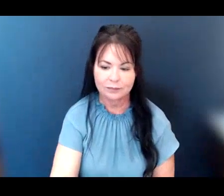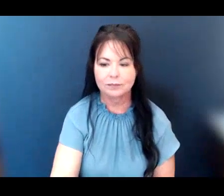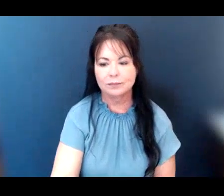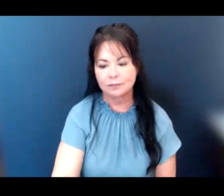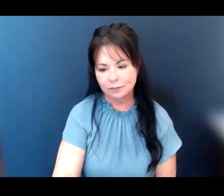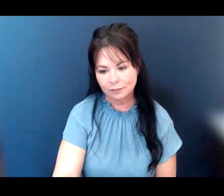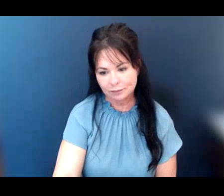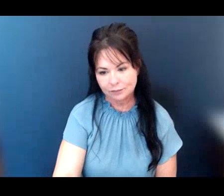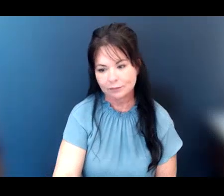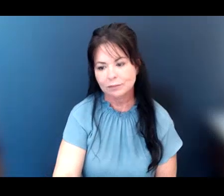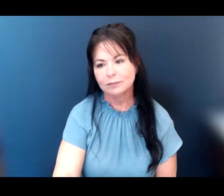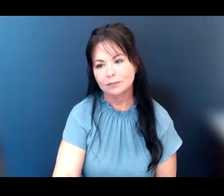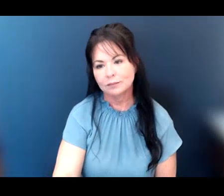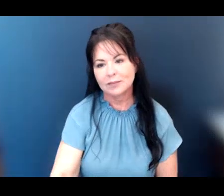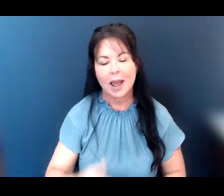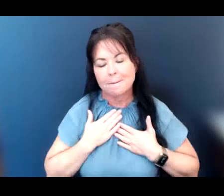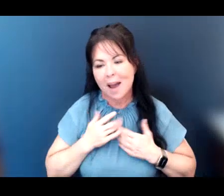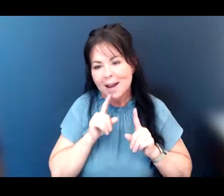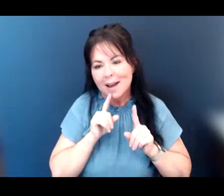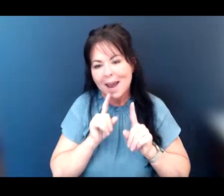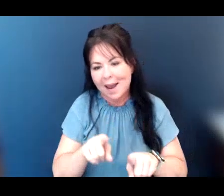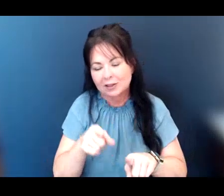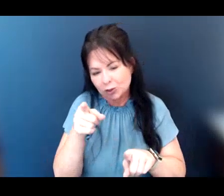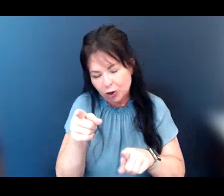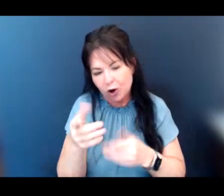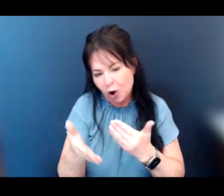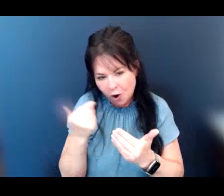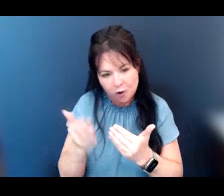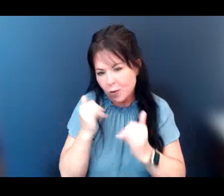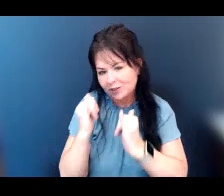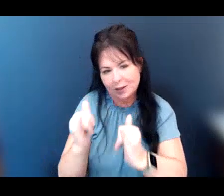My answer is going to sound very similar to Becky in what she said.